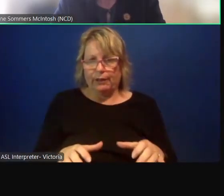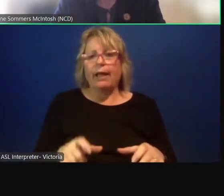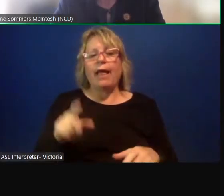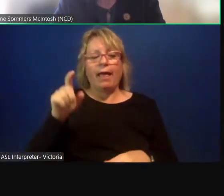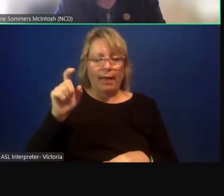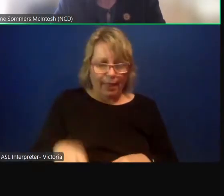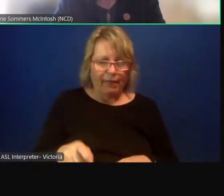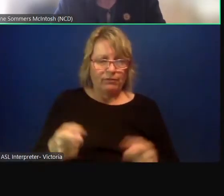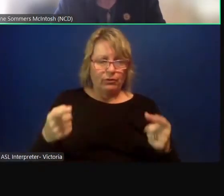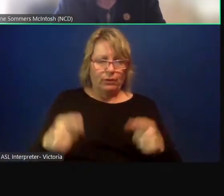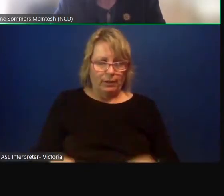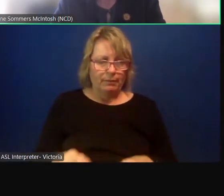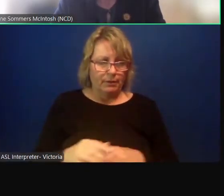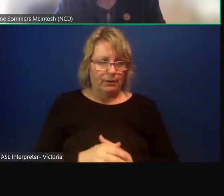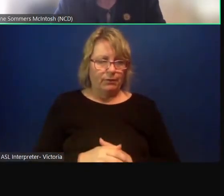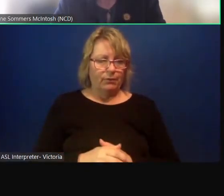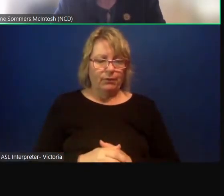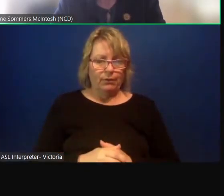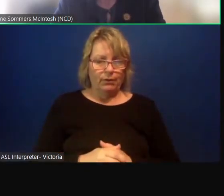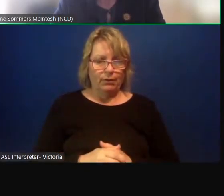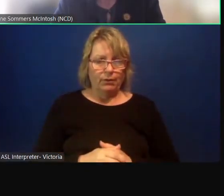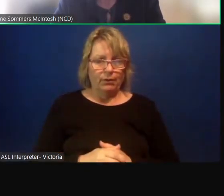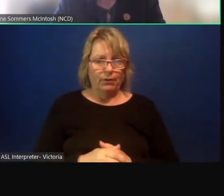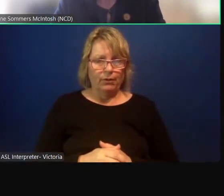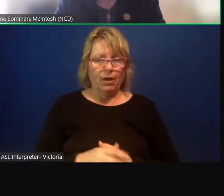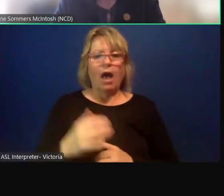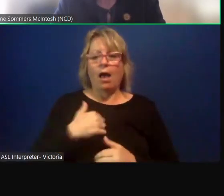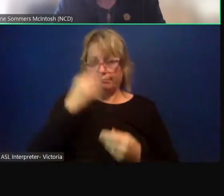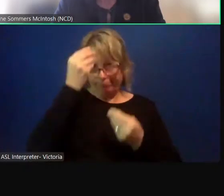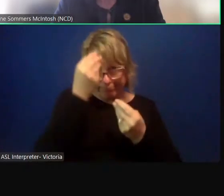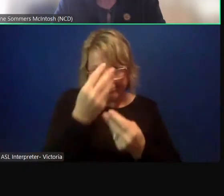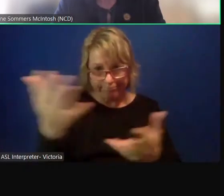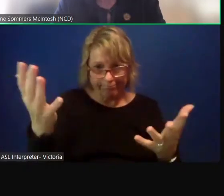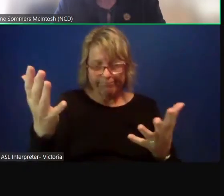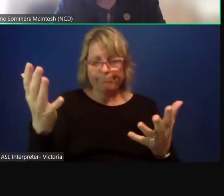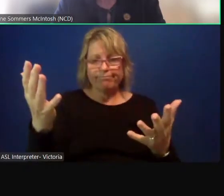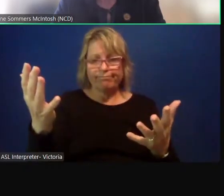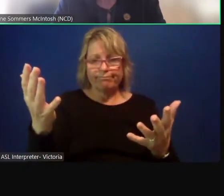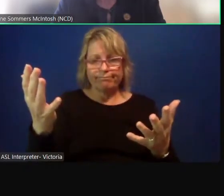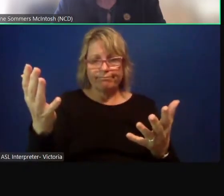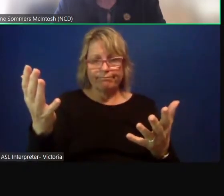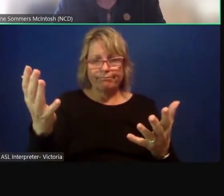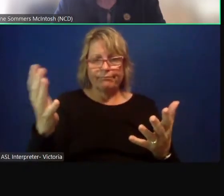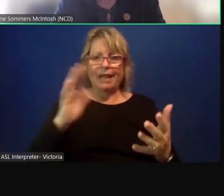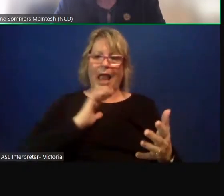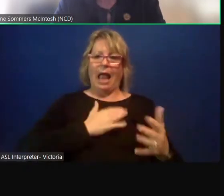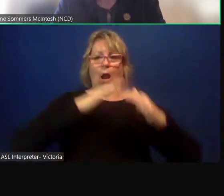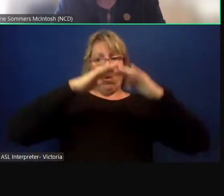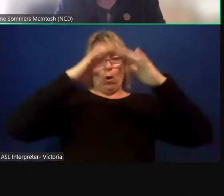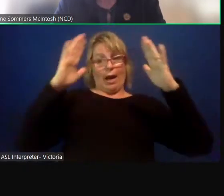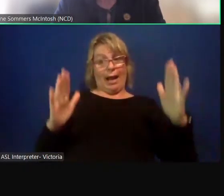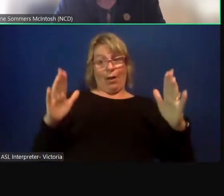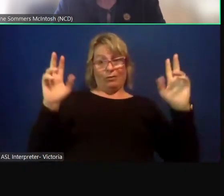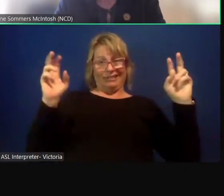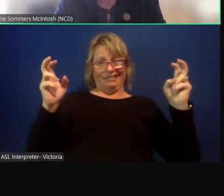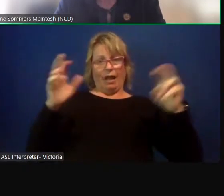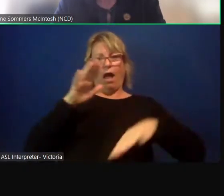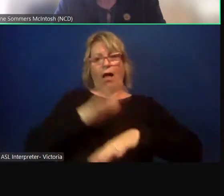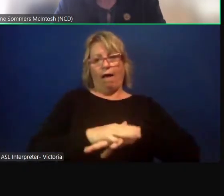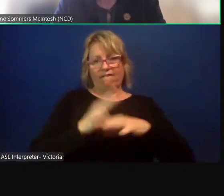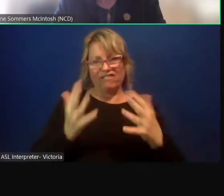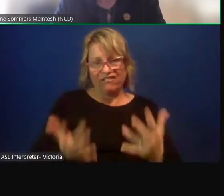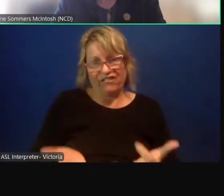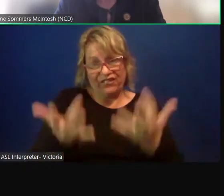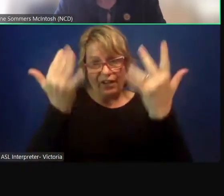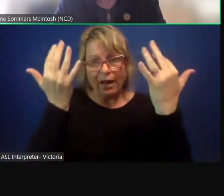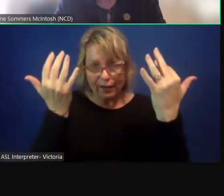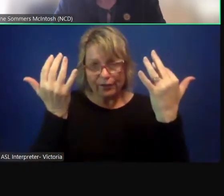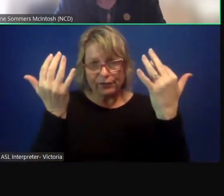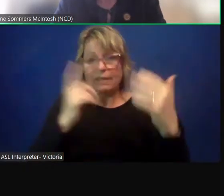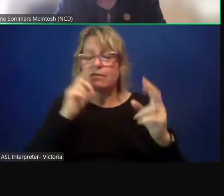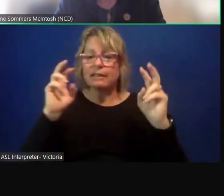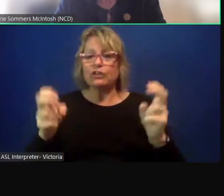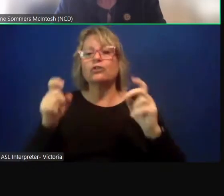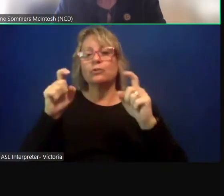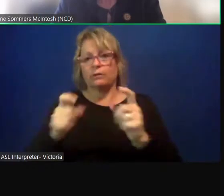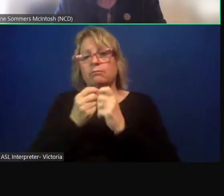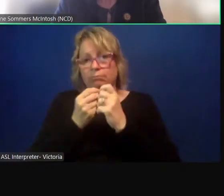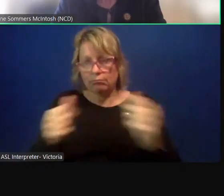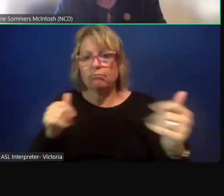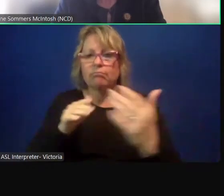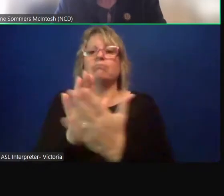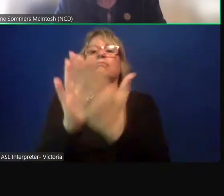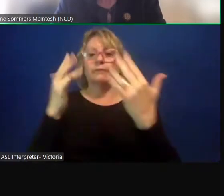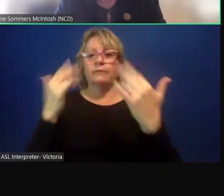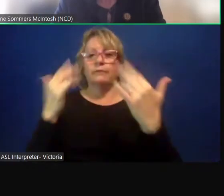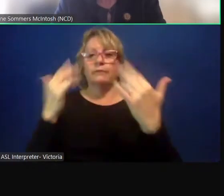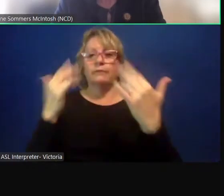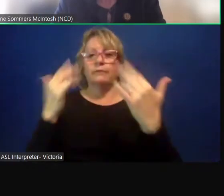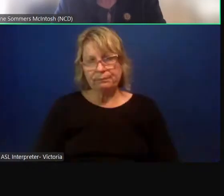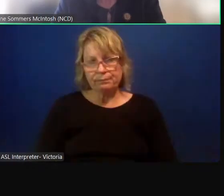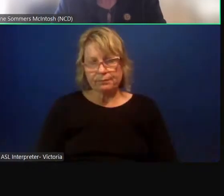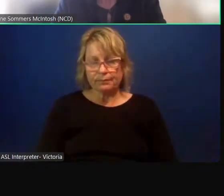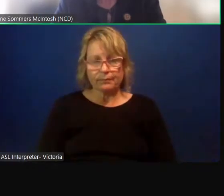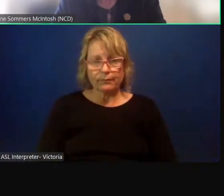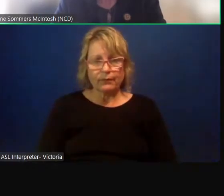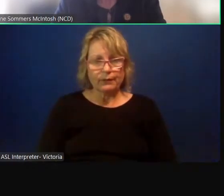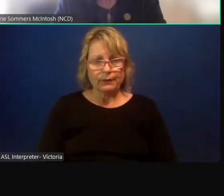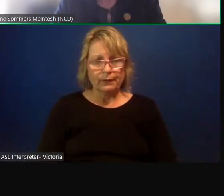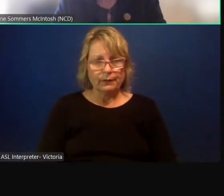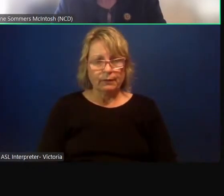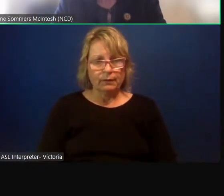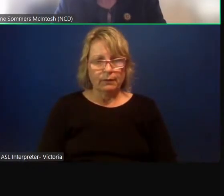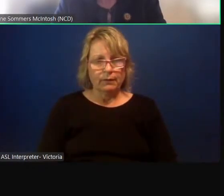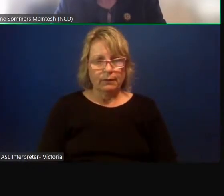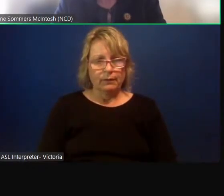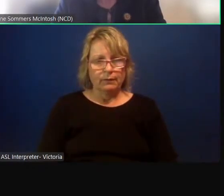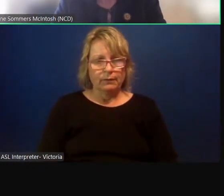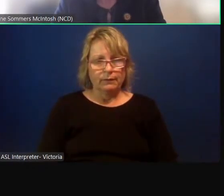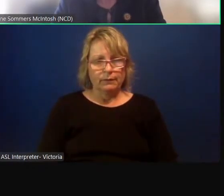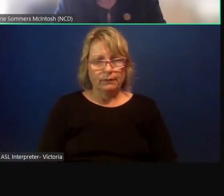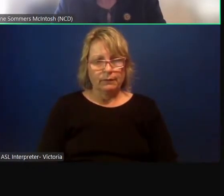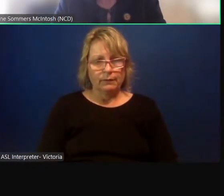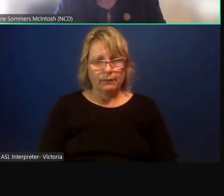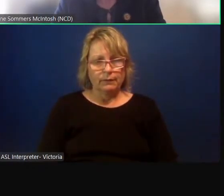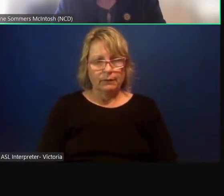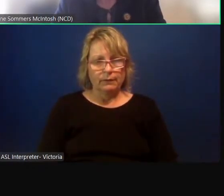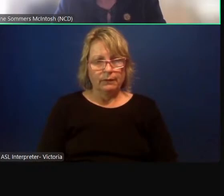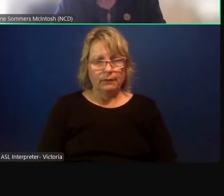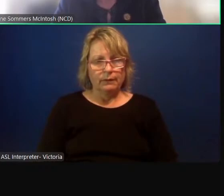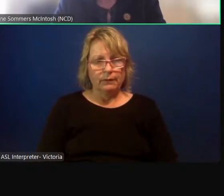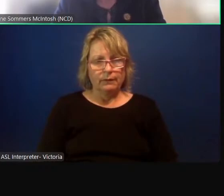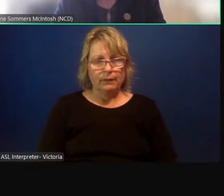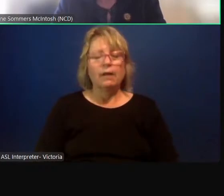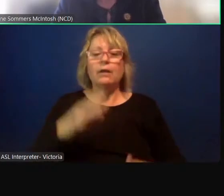I impart to you that our house is on fire, and these issues may. Let's remember that disability